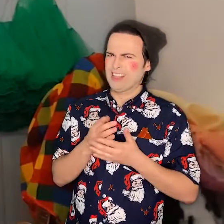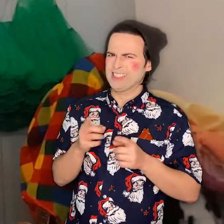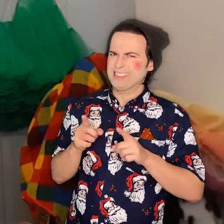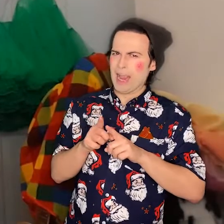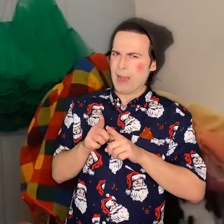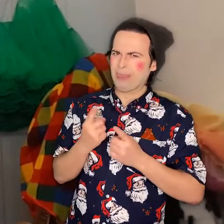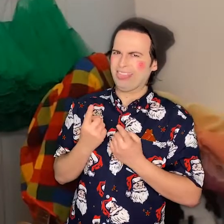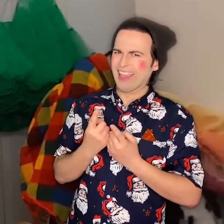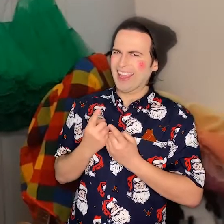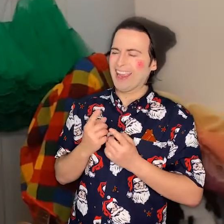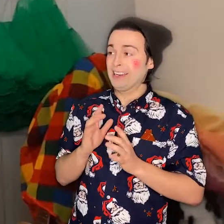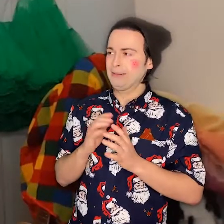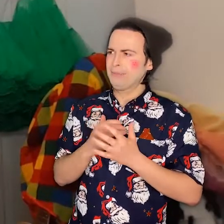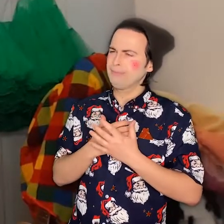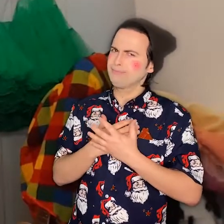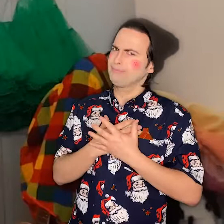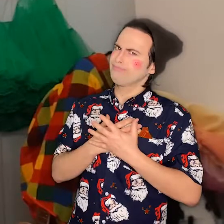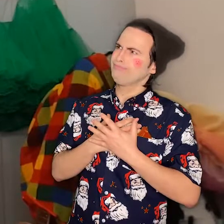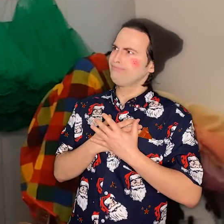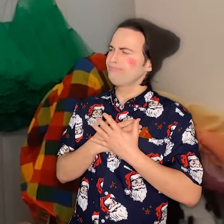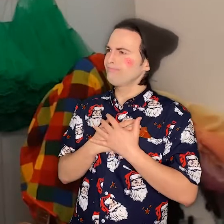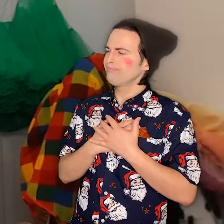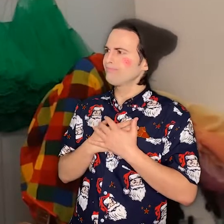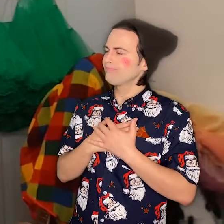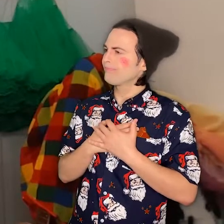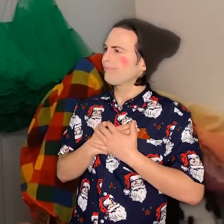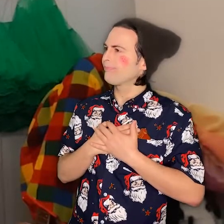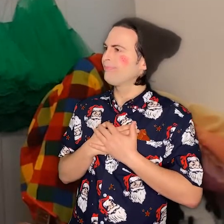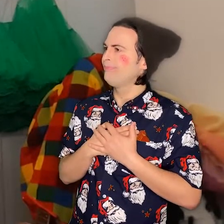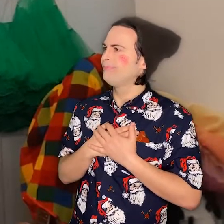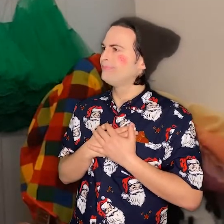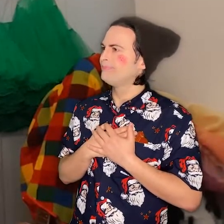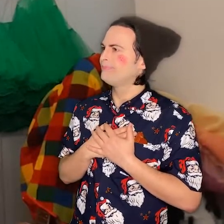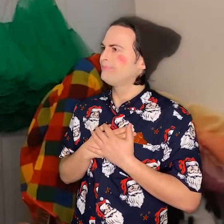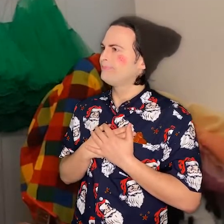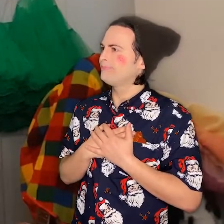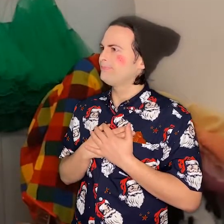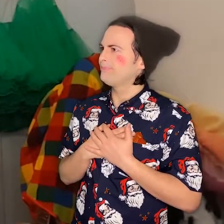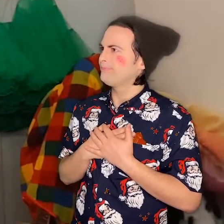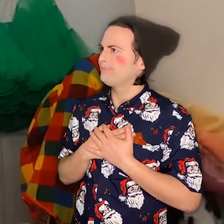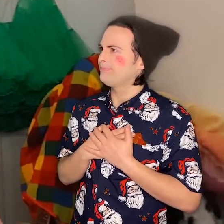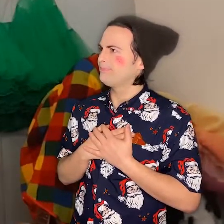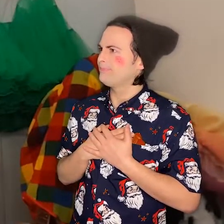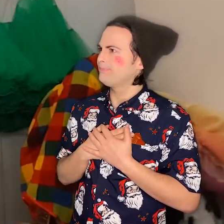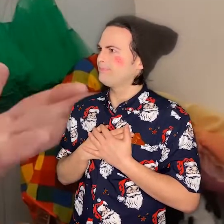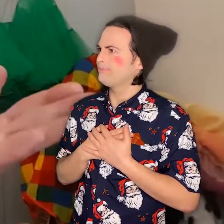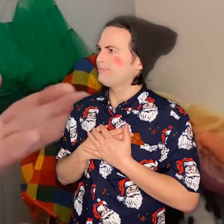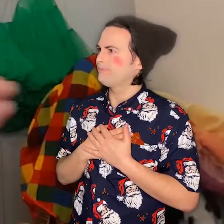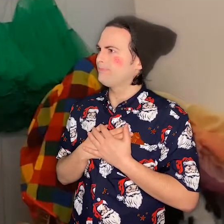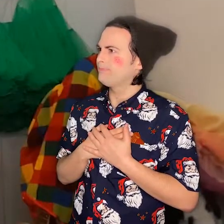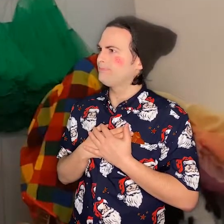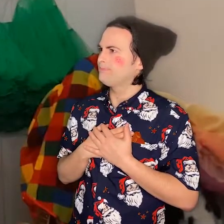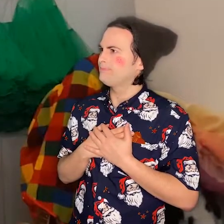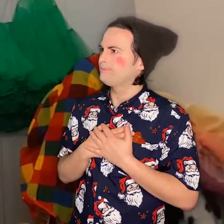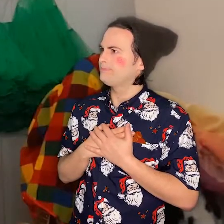I opened my heart for them and they all helped me to recover. And you can too Quine